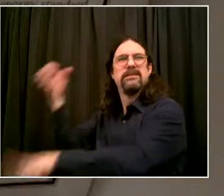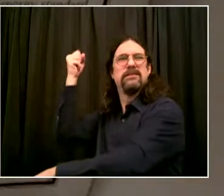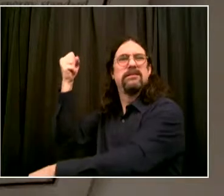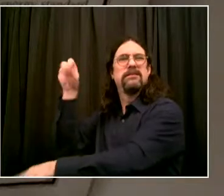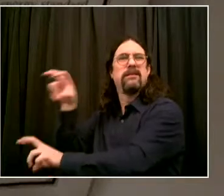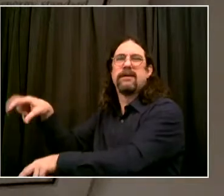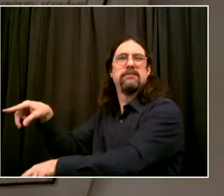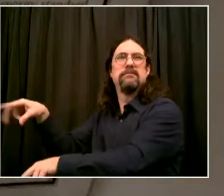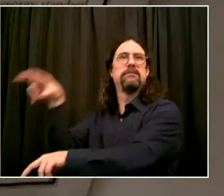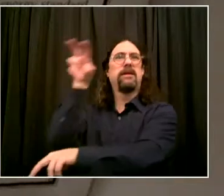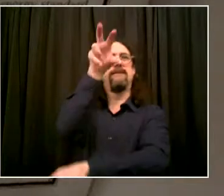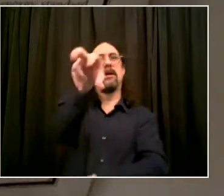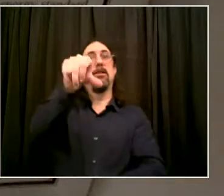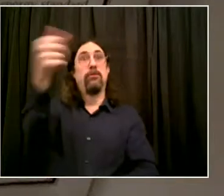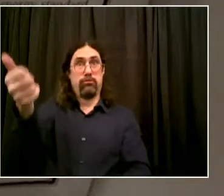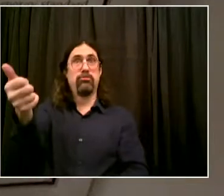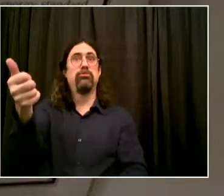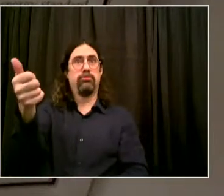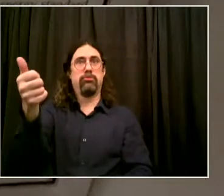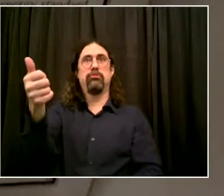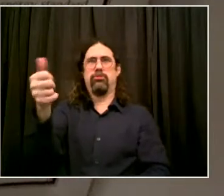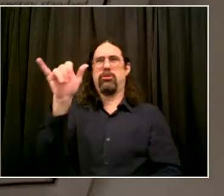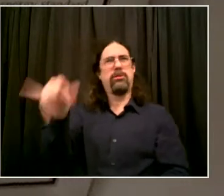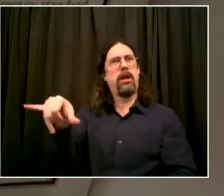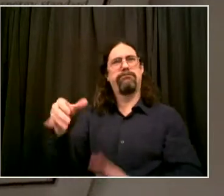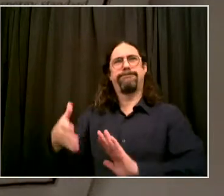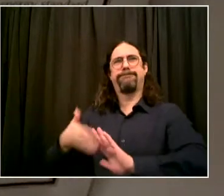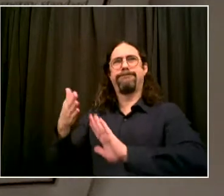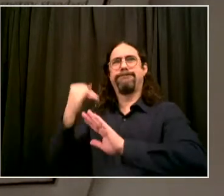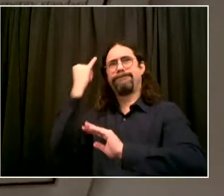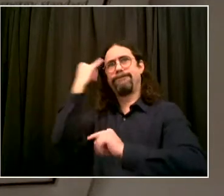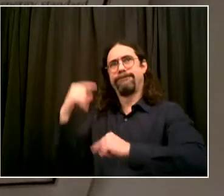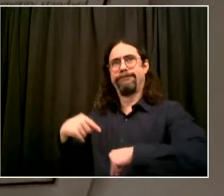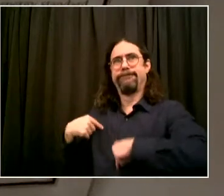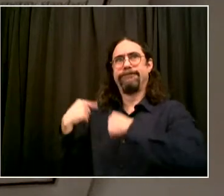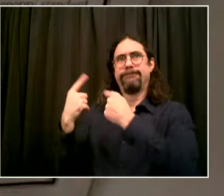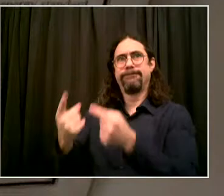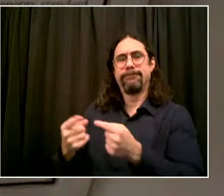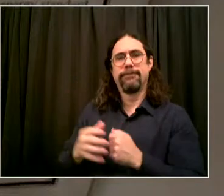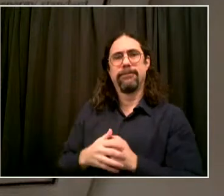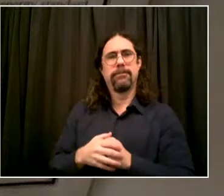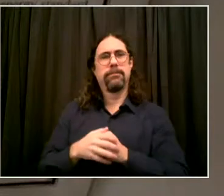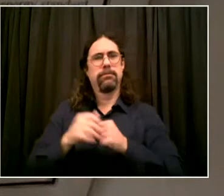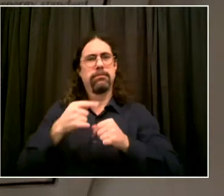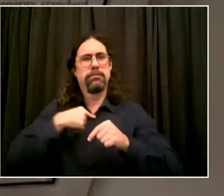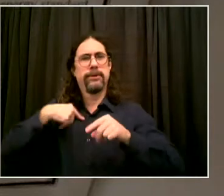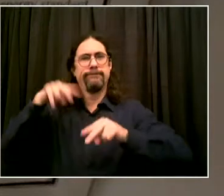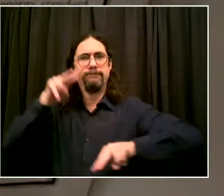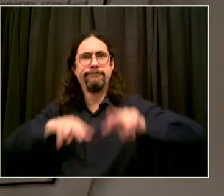THIS IS TURNED INTO ONE OF THE LARGEST CAMPAIGNS $15 TRILLION OF